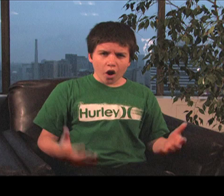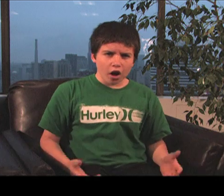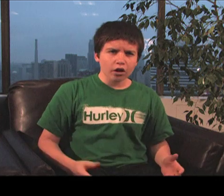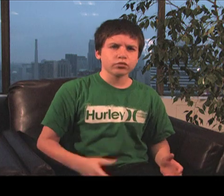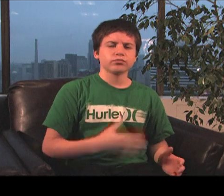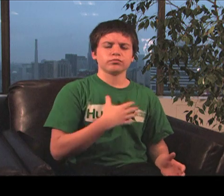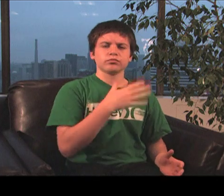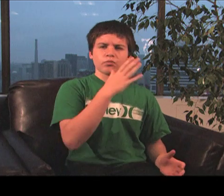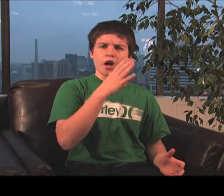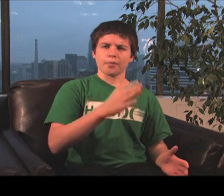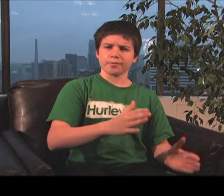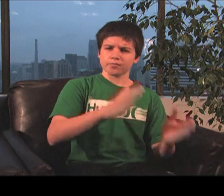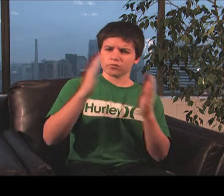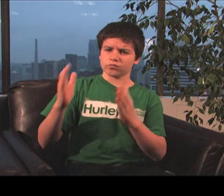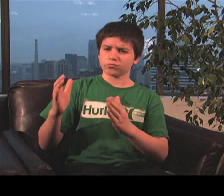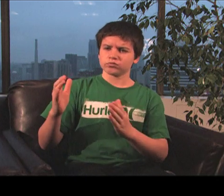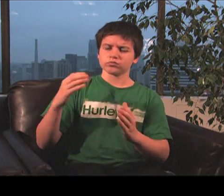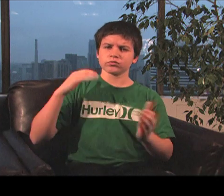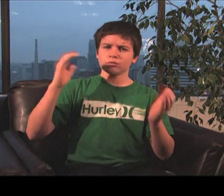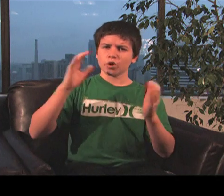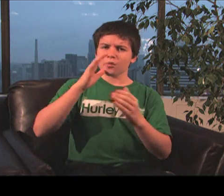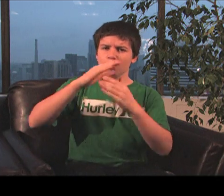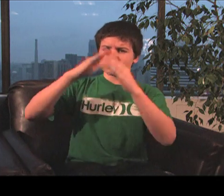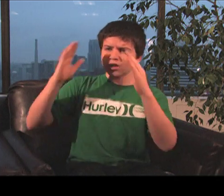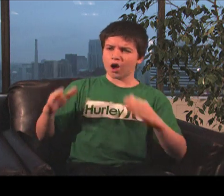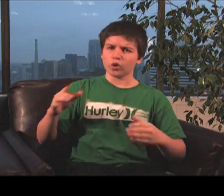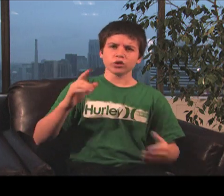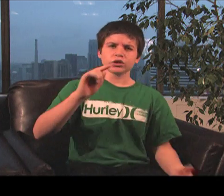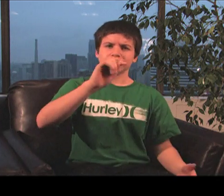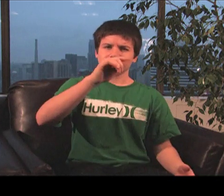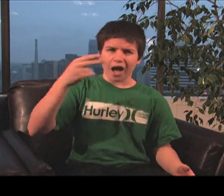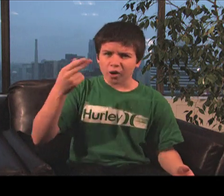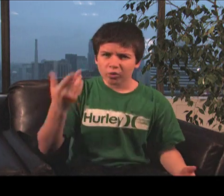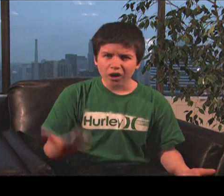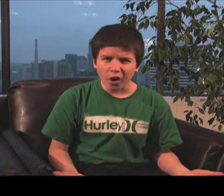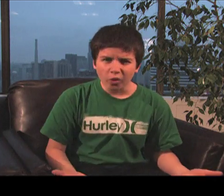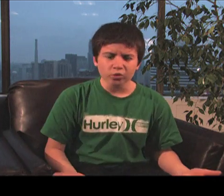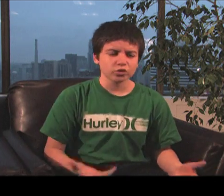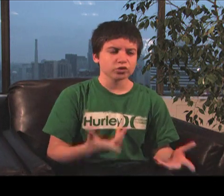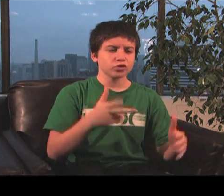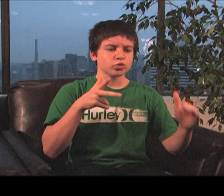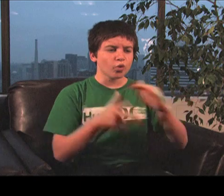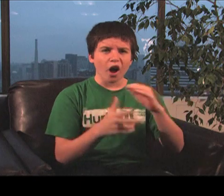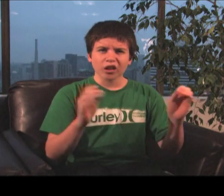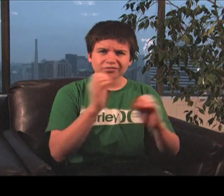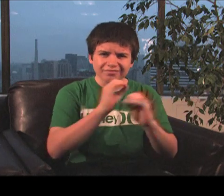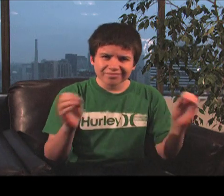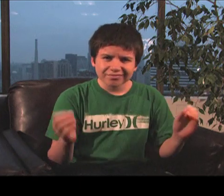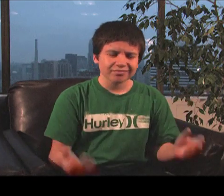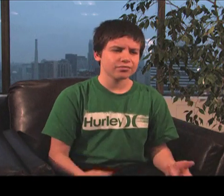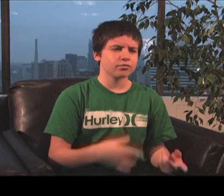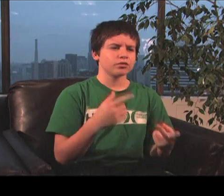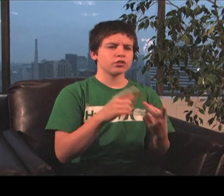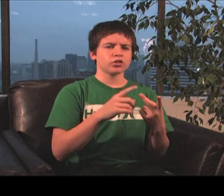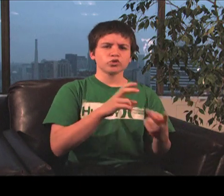He has a 3-car garage, he owns a snowmobile, a dirt bike, and gets to travel wherever he wants on vacation.